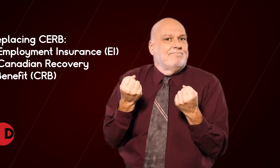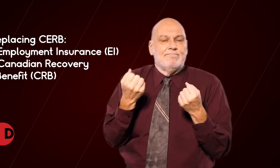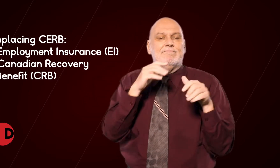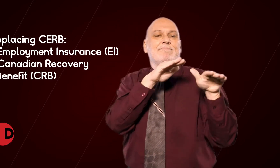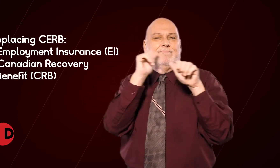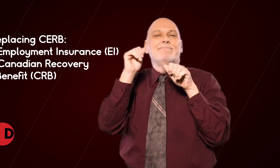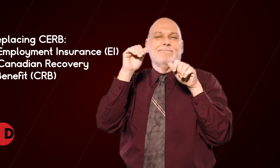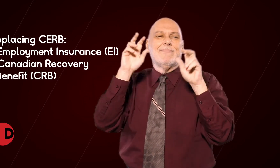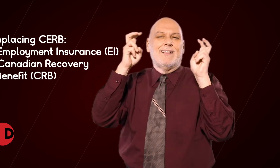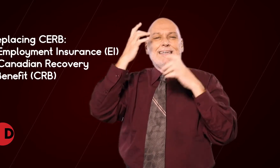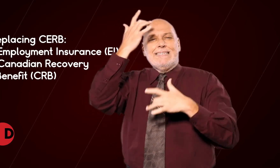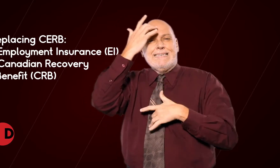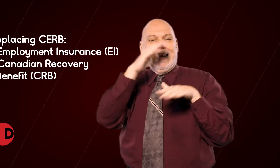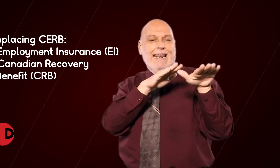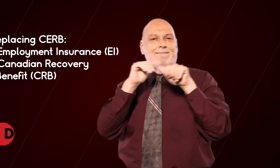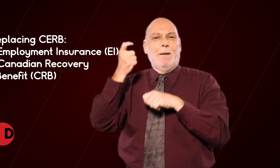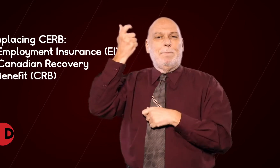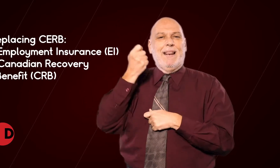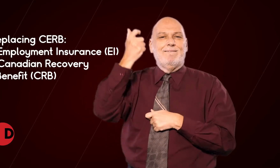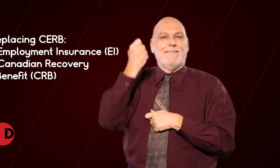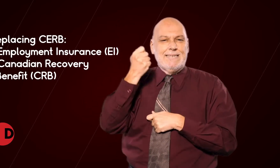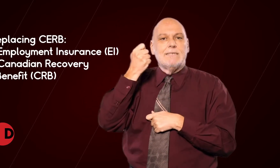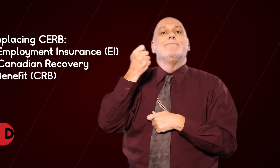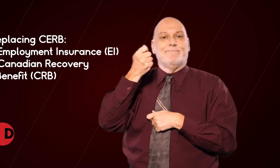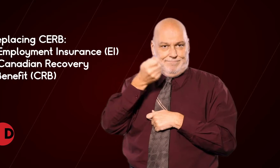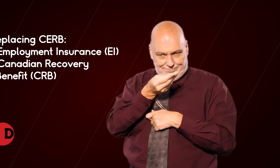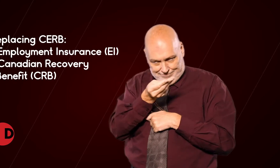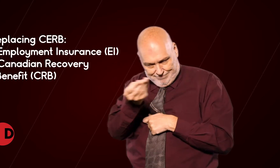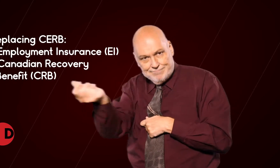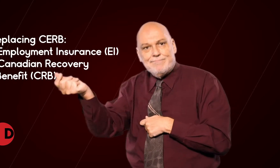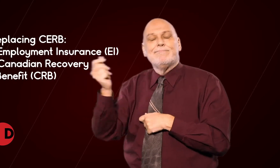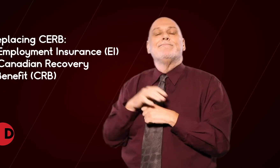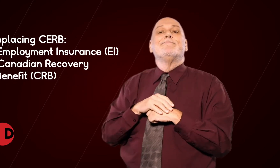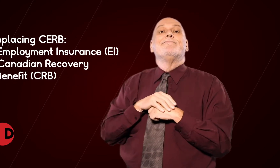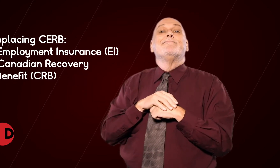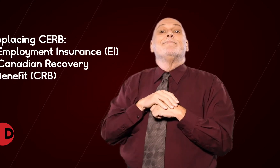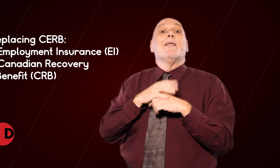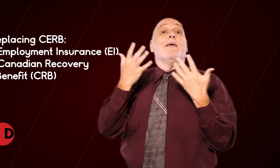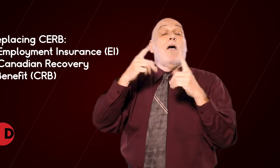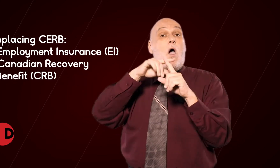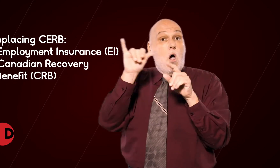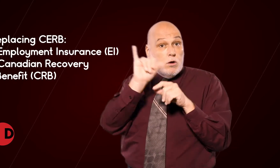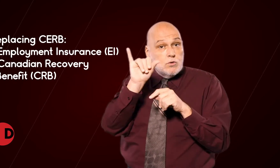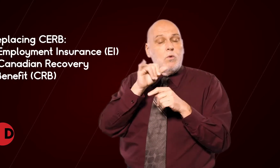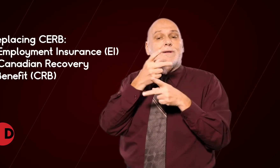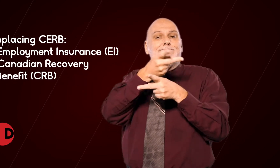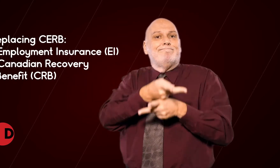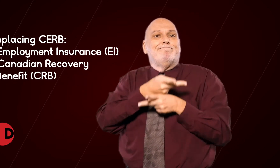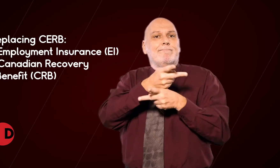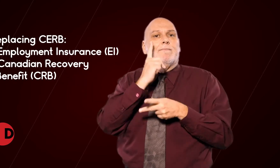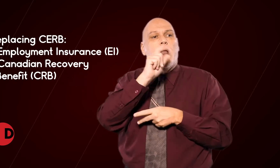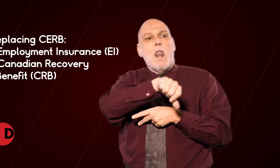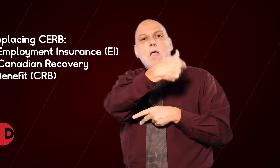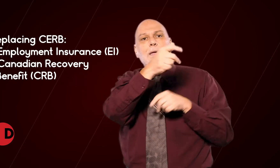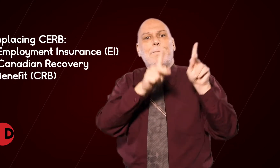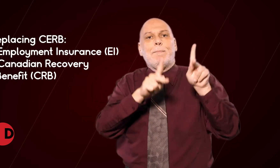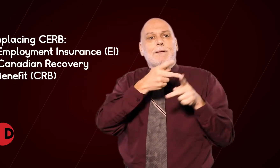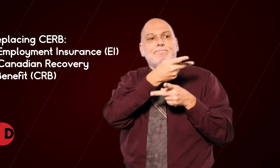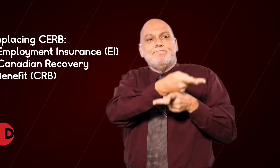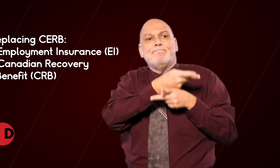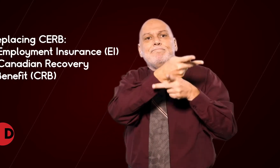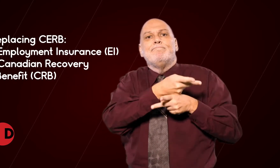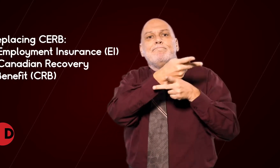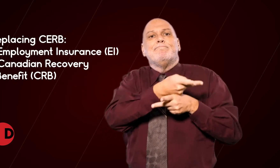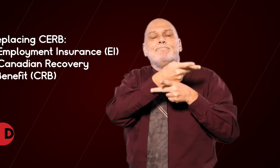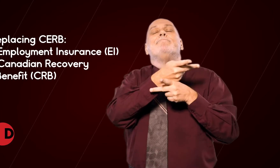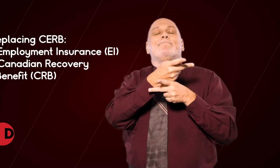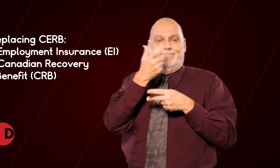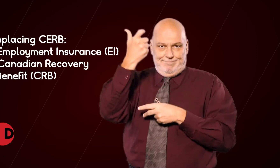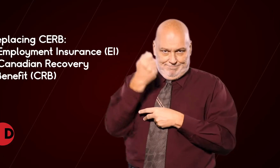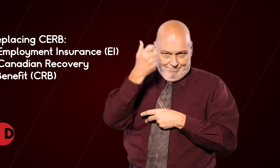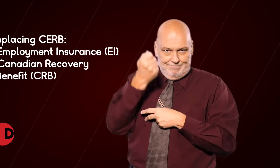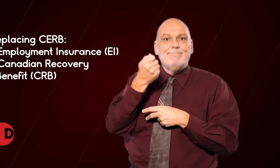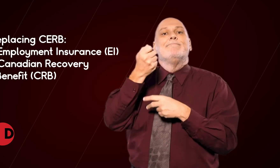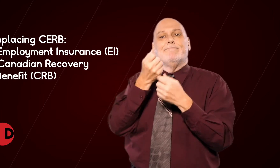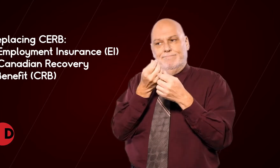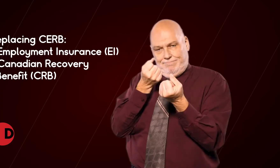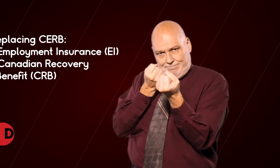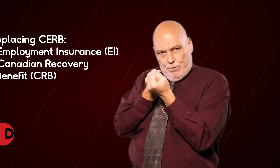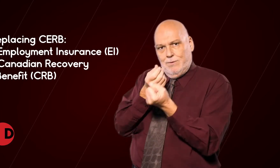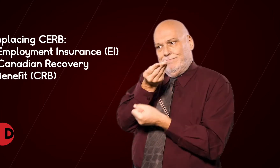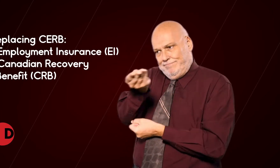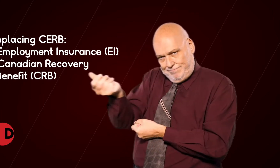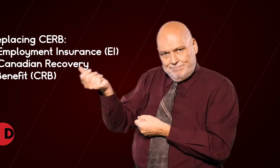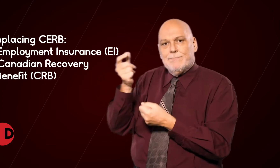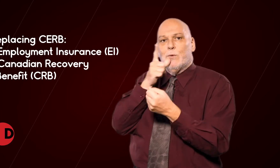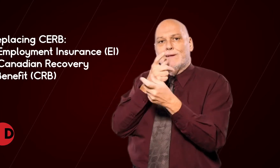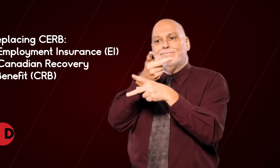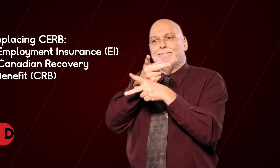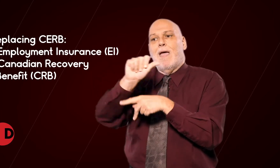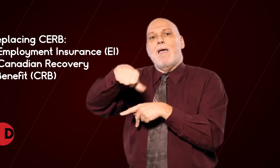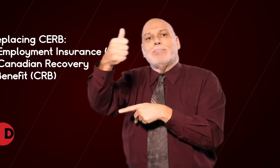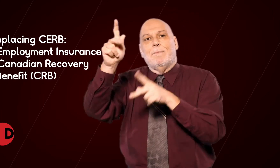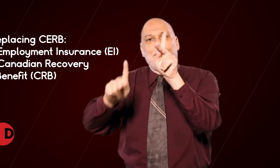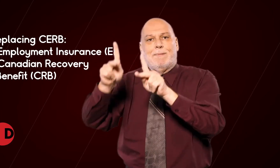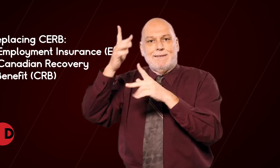There will also be new sick leave benefits, and caregiver benefits,